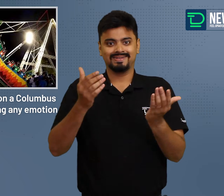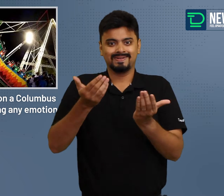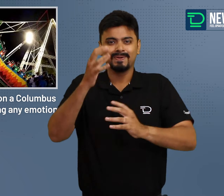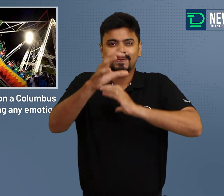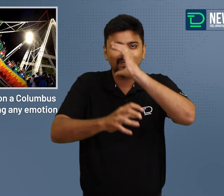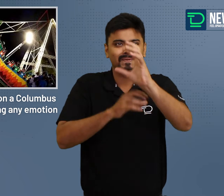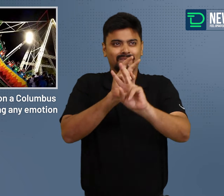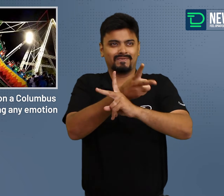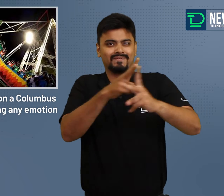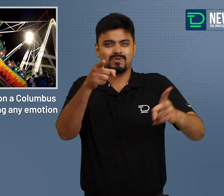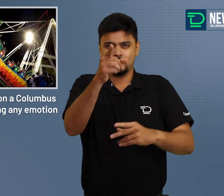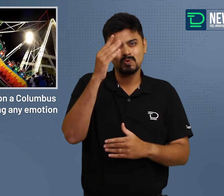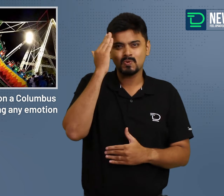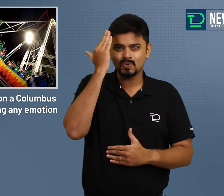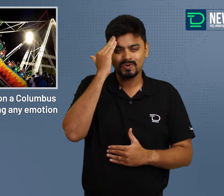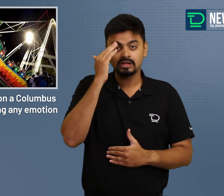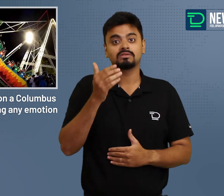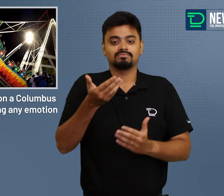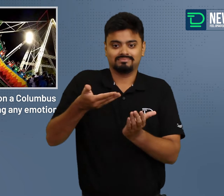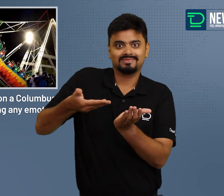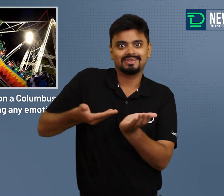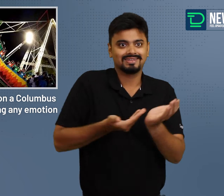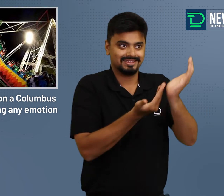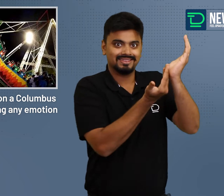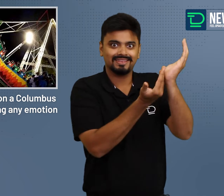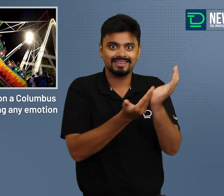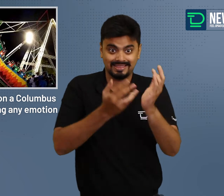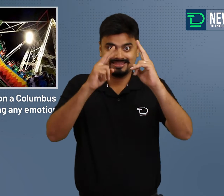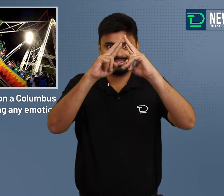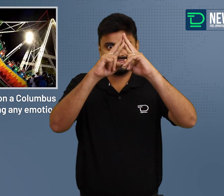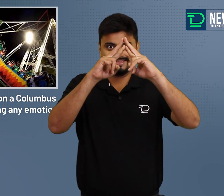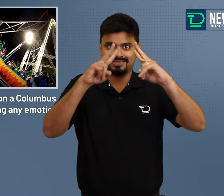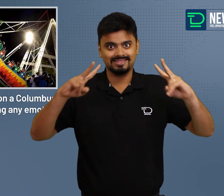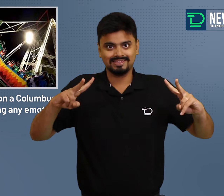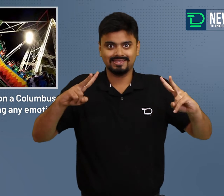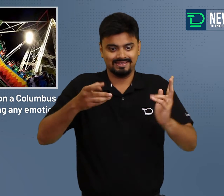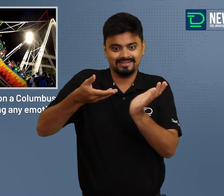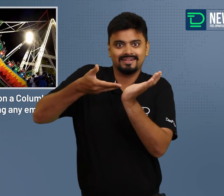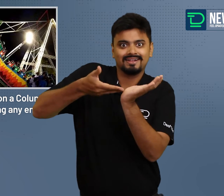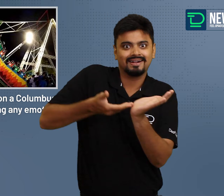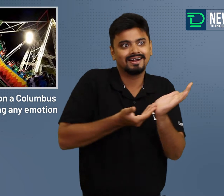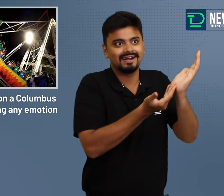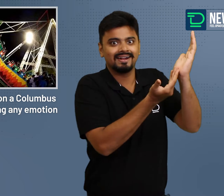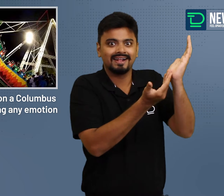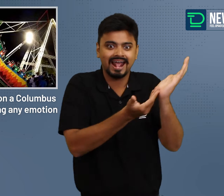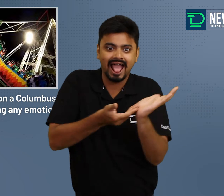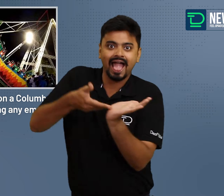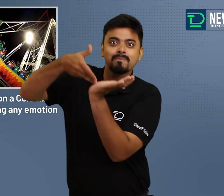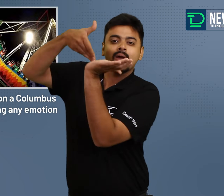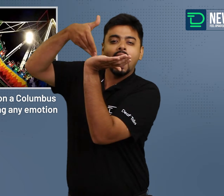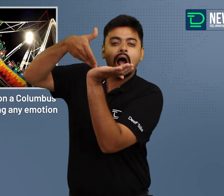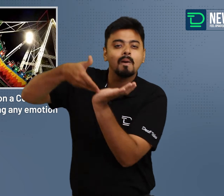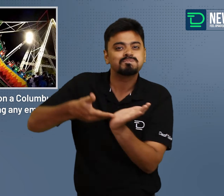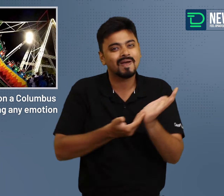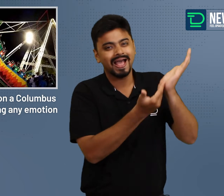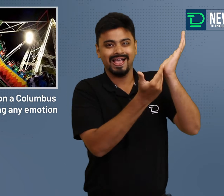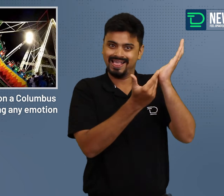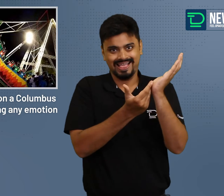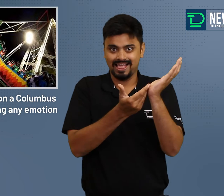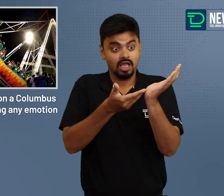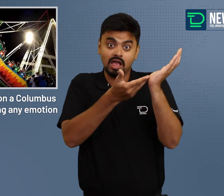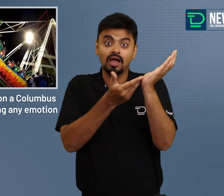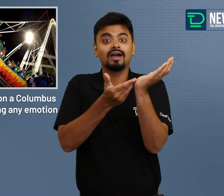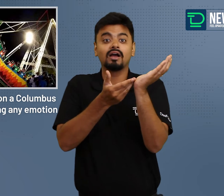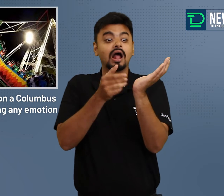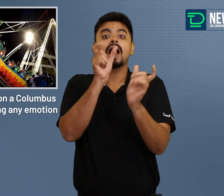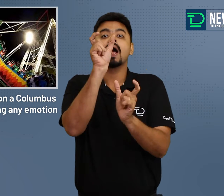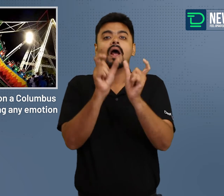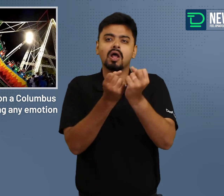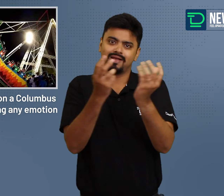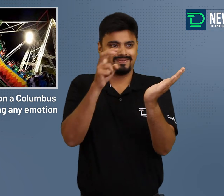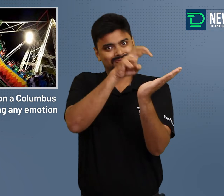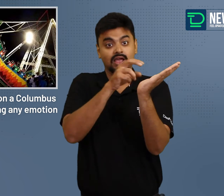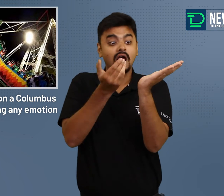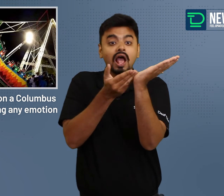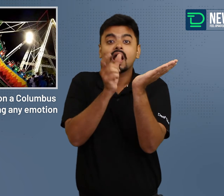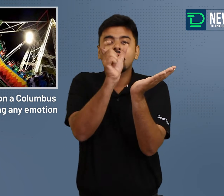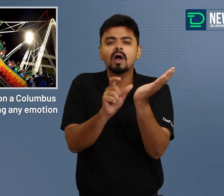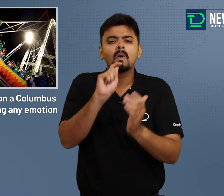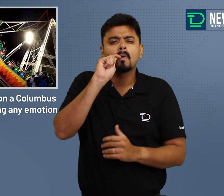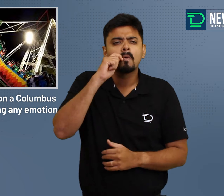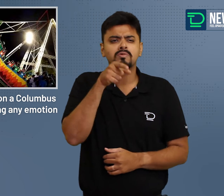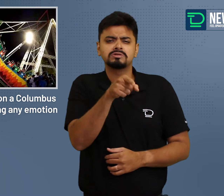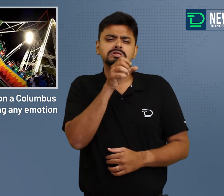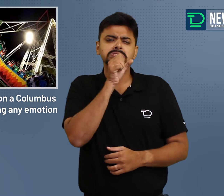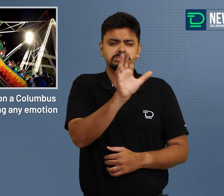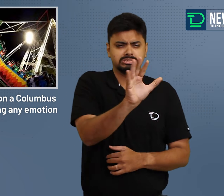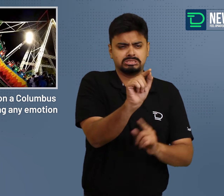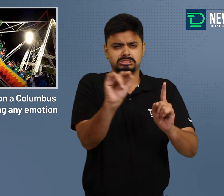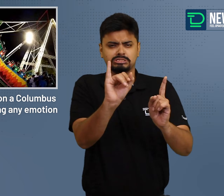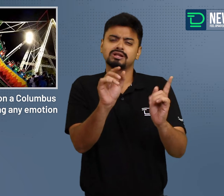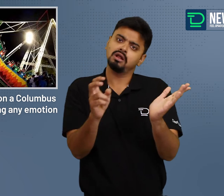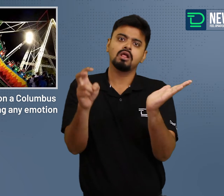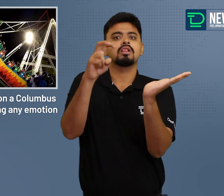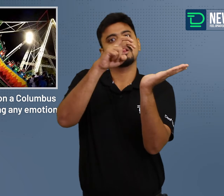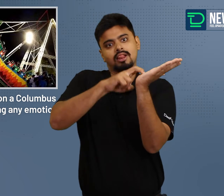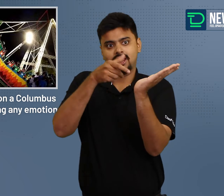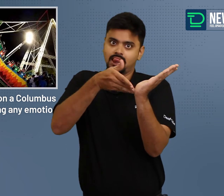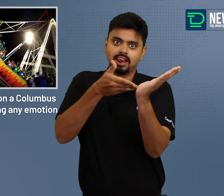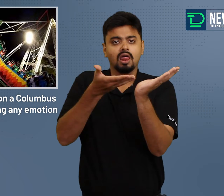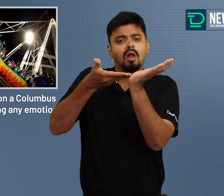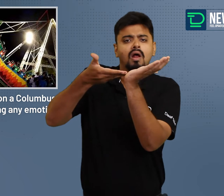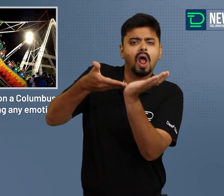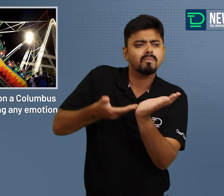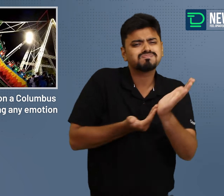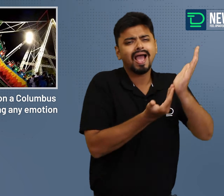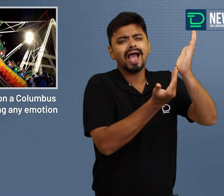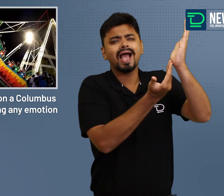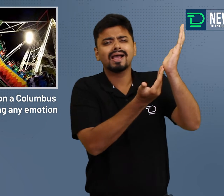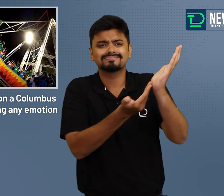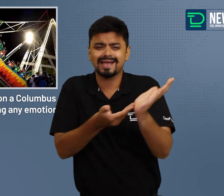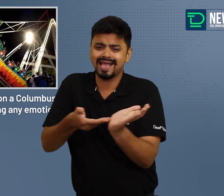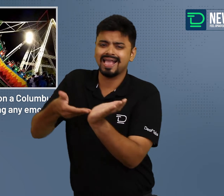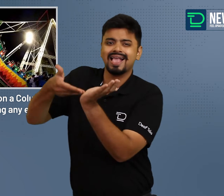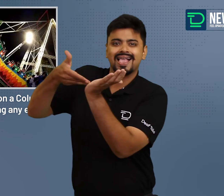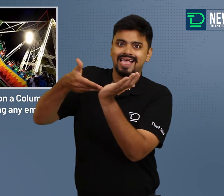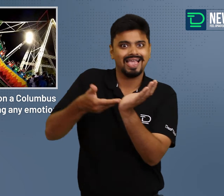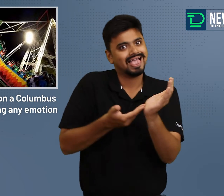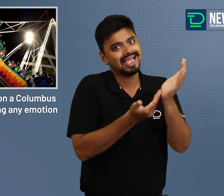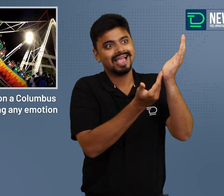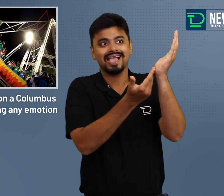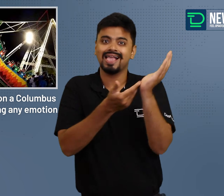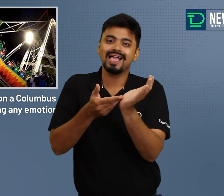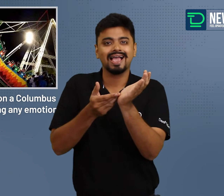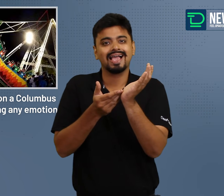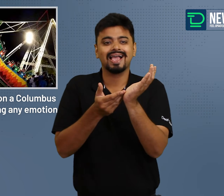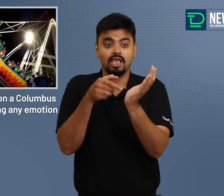shows the boy who appears to be between the ages of five to six, passively sitting on a Columbus swing .